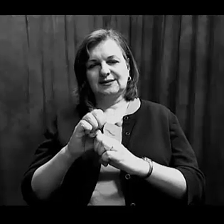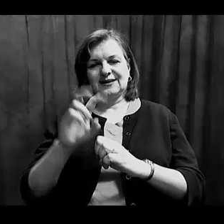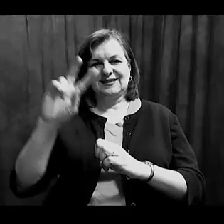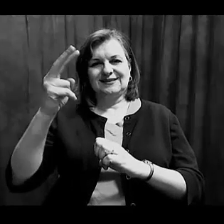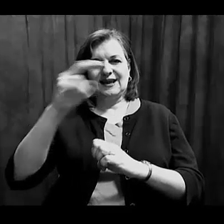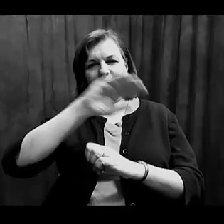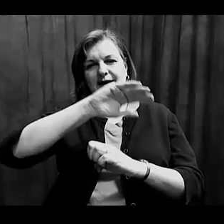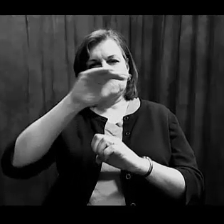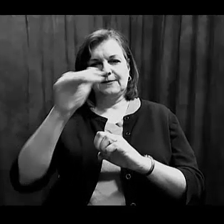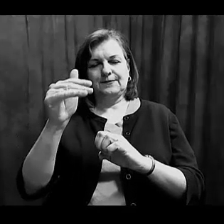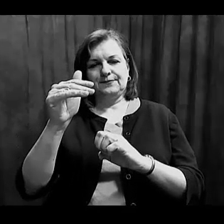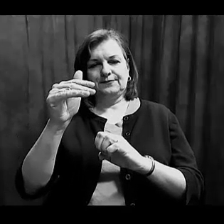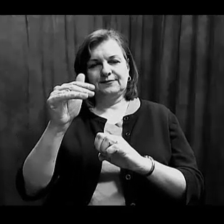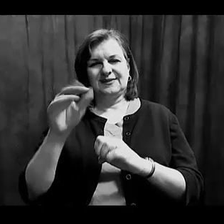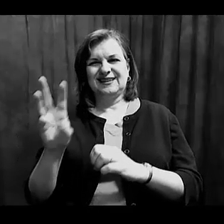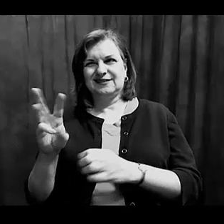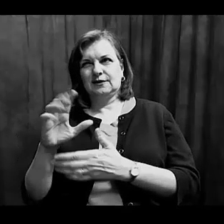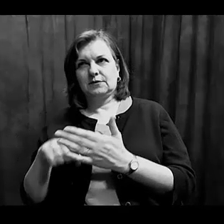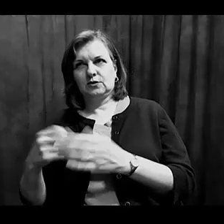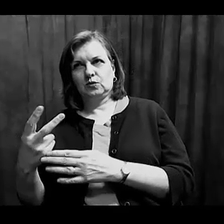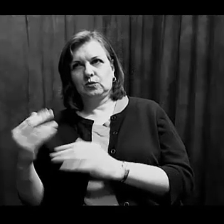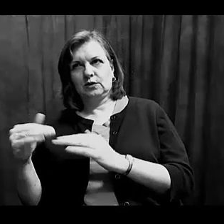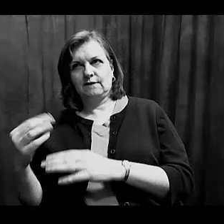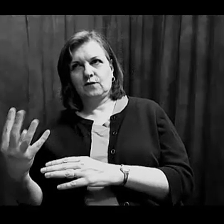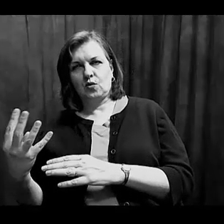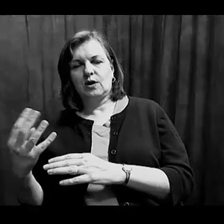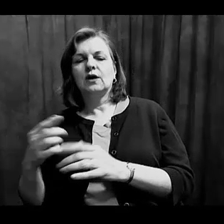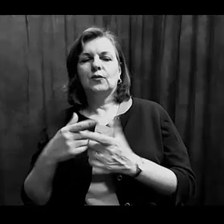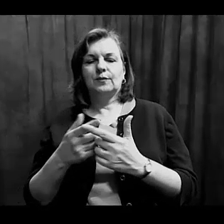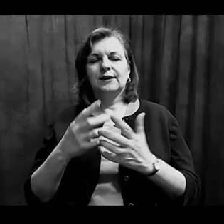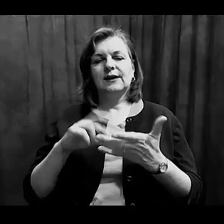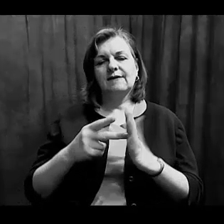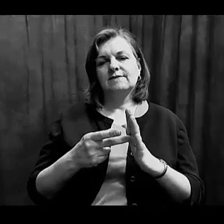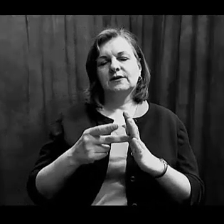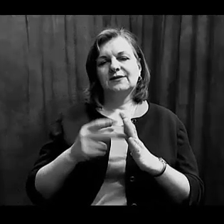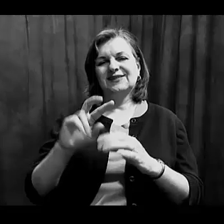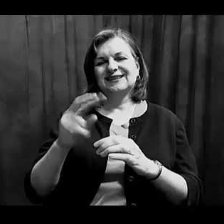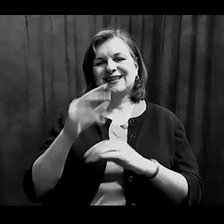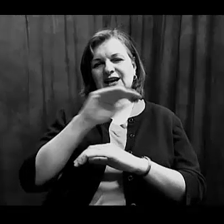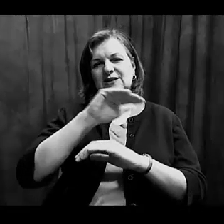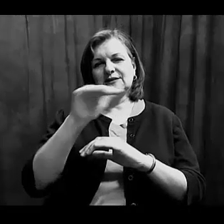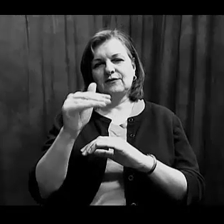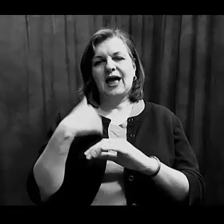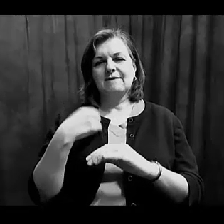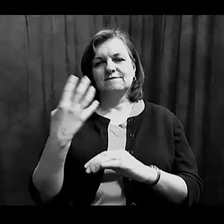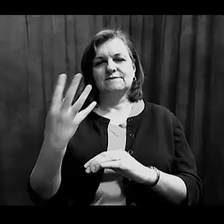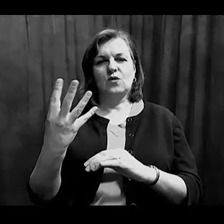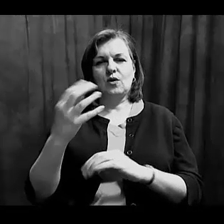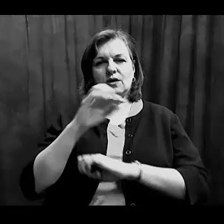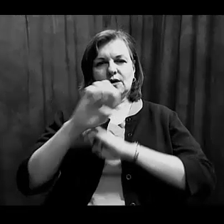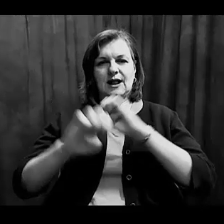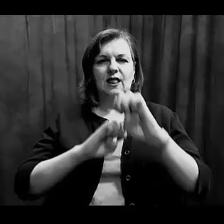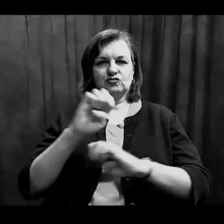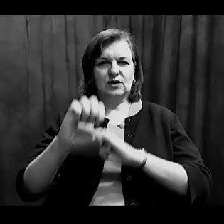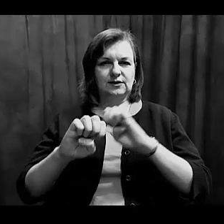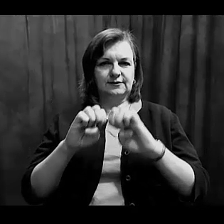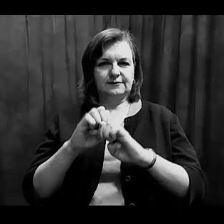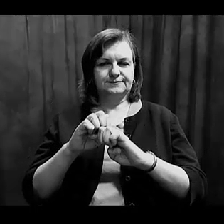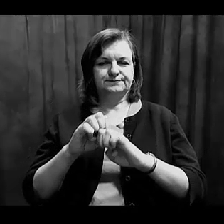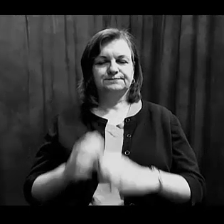the second -- so 6 minus 2 gives us 4 electrons we need to put around the outside of that